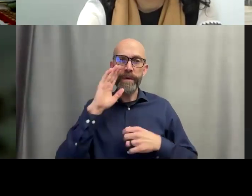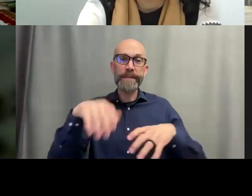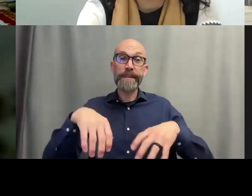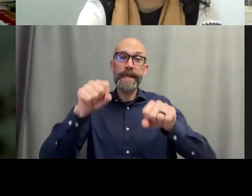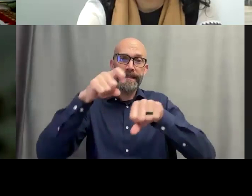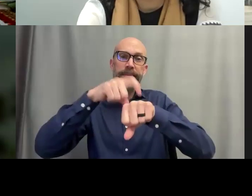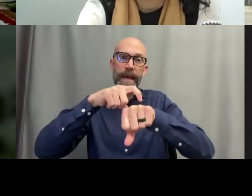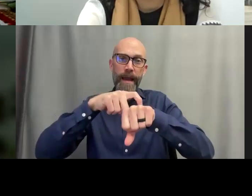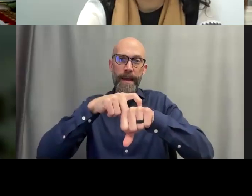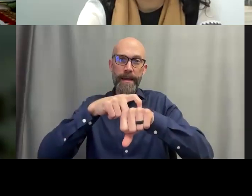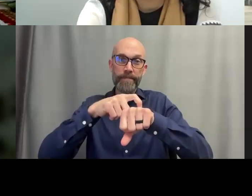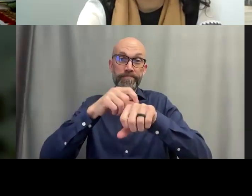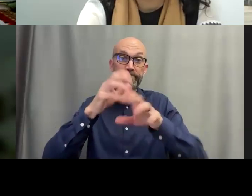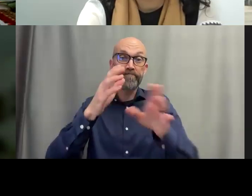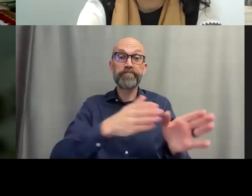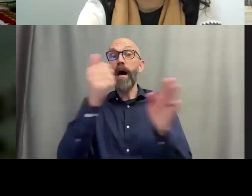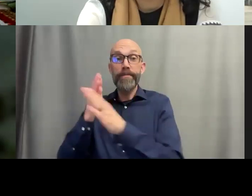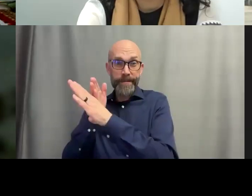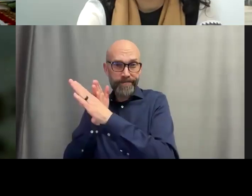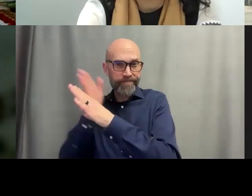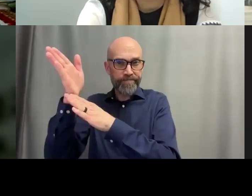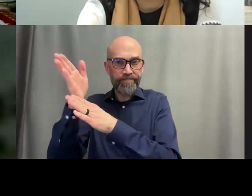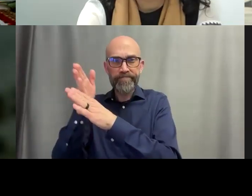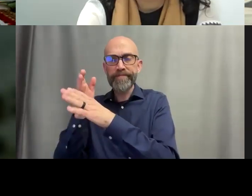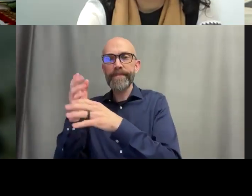you know, for other disciplines, they're not as fortunate as English.